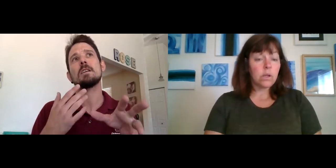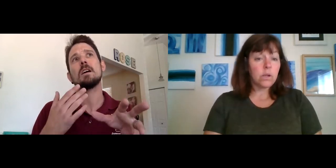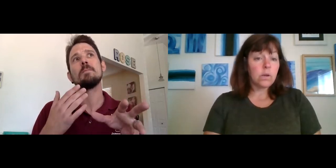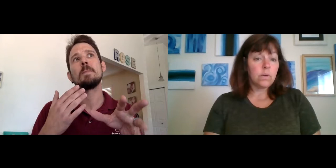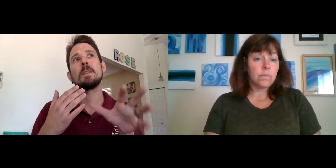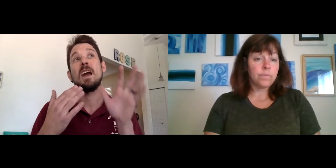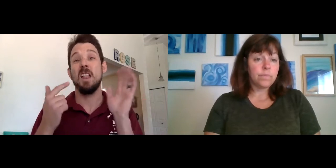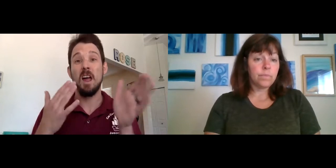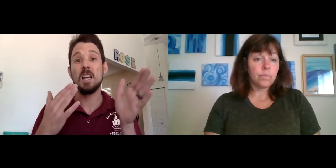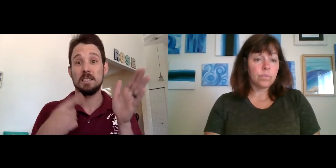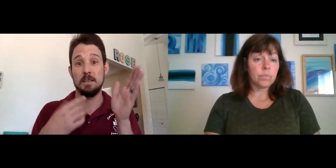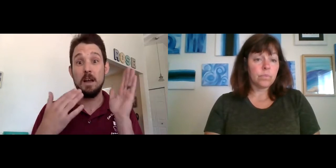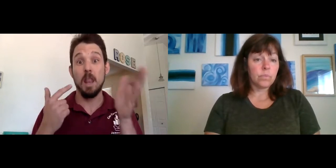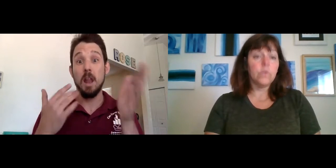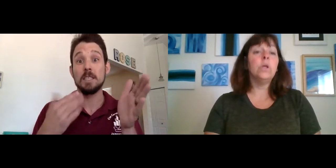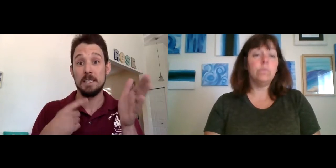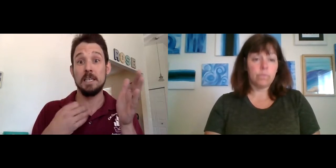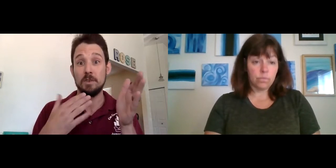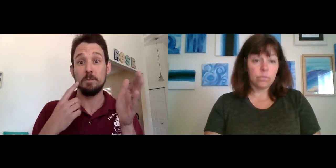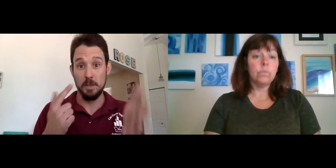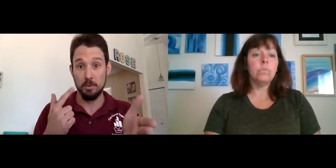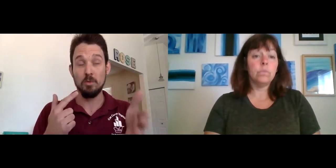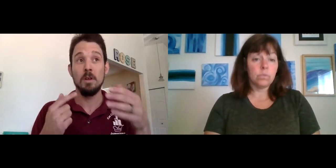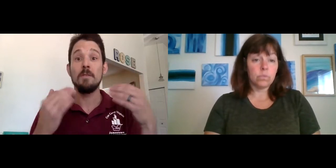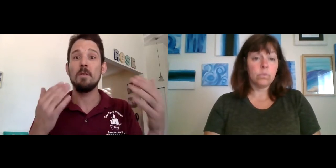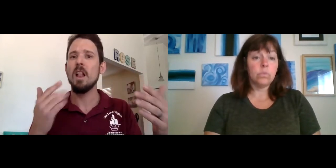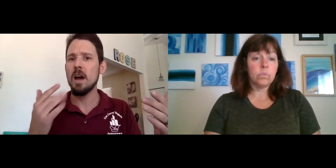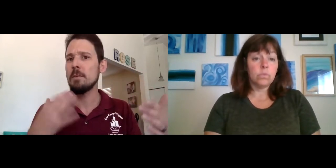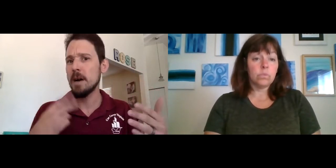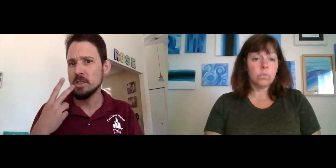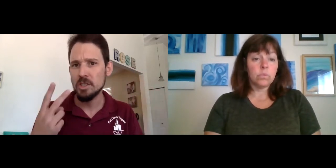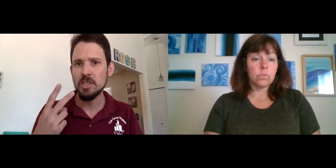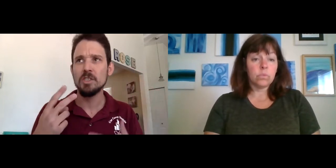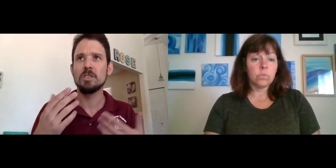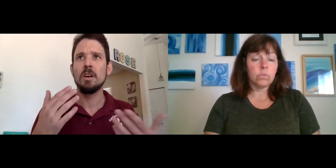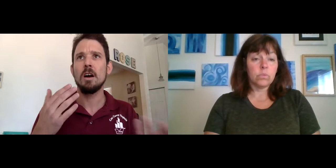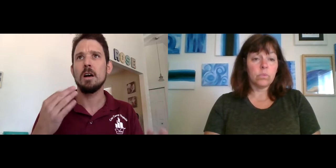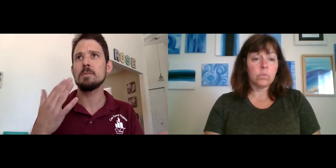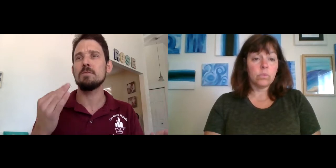I had a lot of different people, a lot from my church, the community